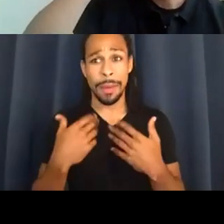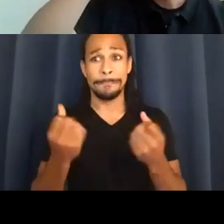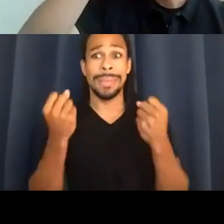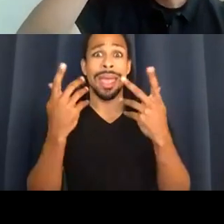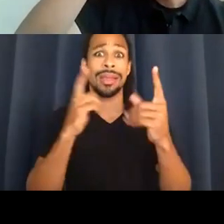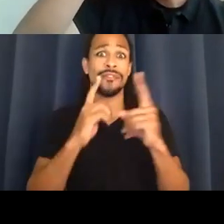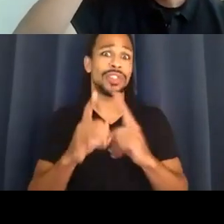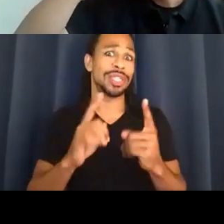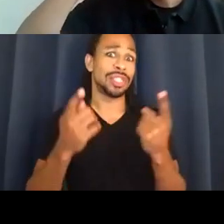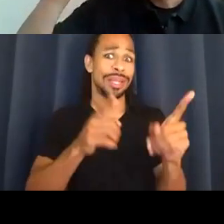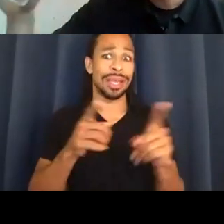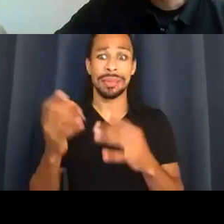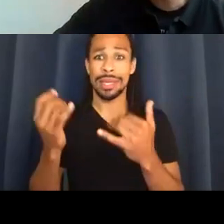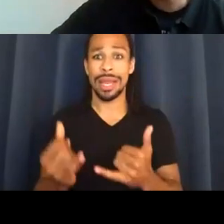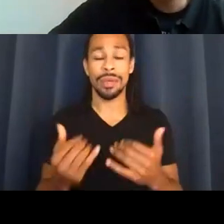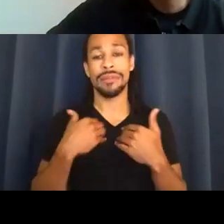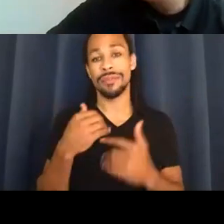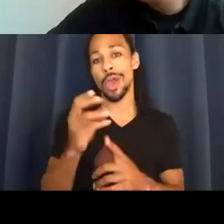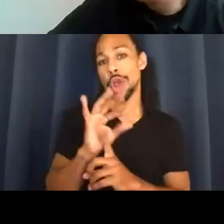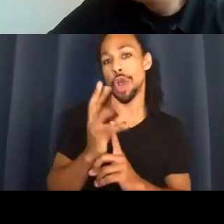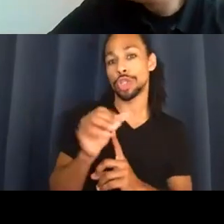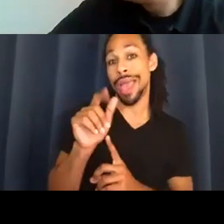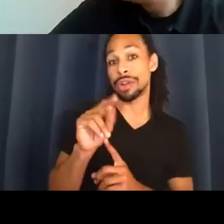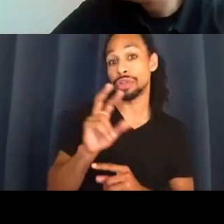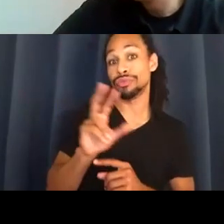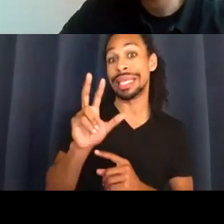is the Culture at 3:00 conversation in New York City and I think San